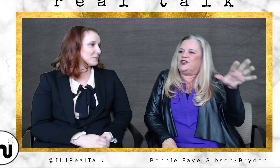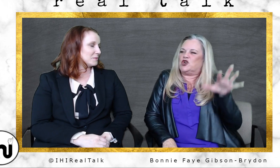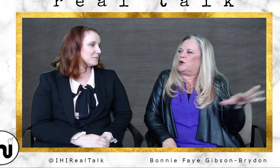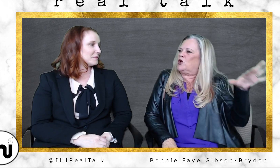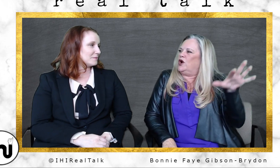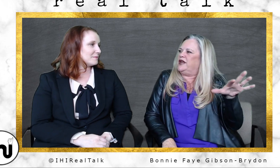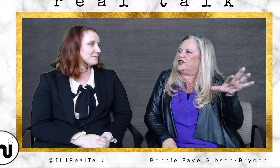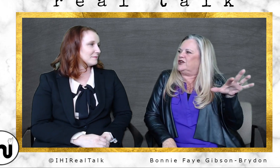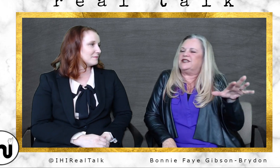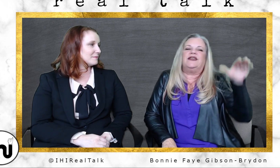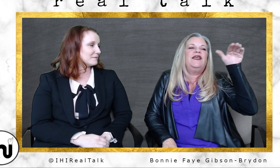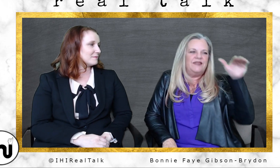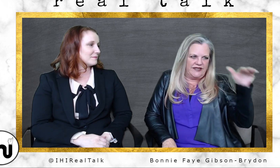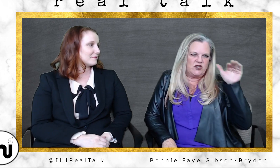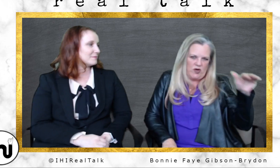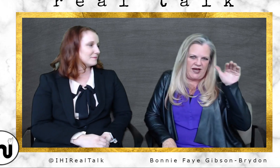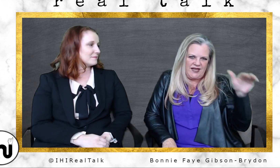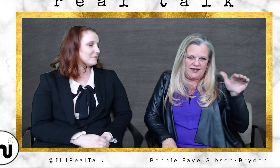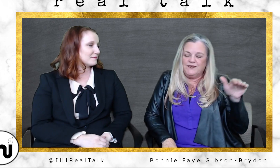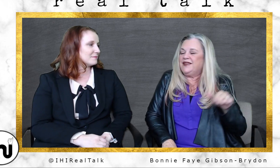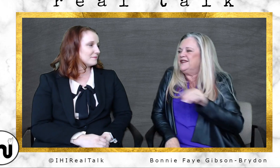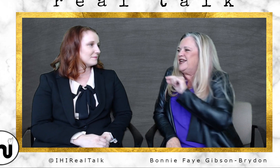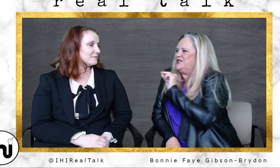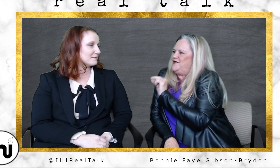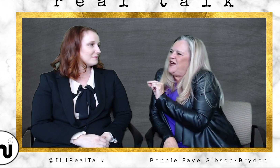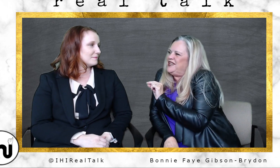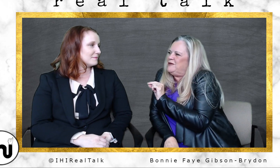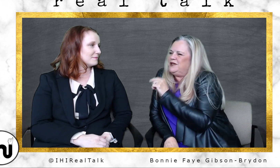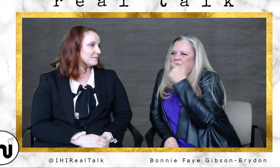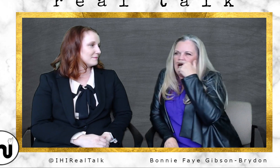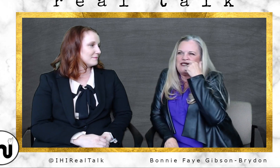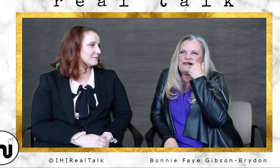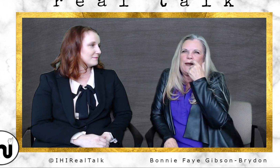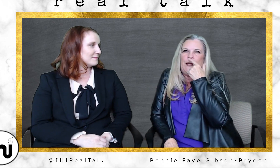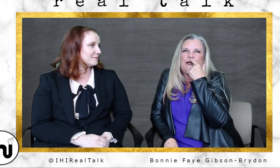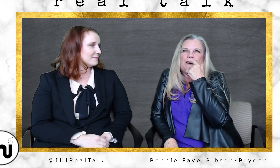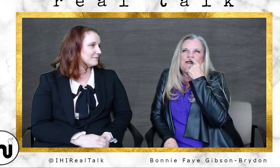interpreter coordinator and said this is what I need. Now it's funny because let's see